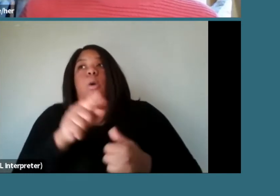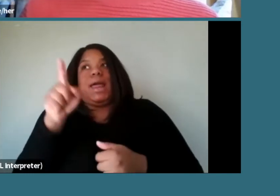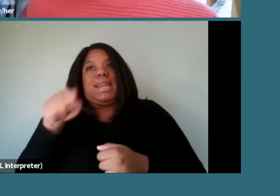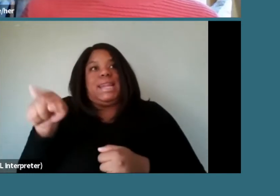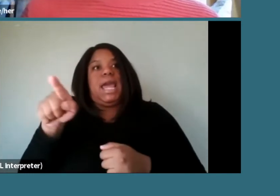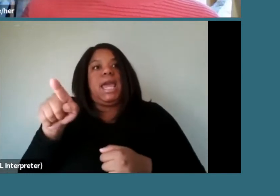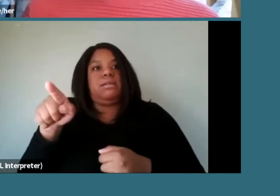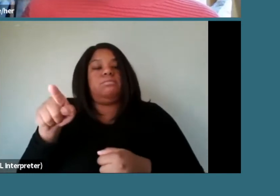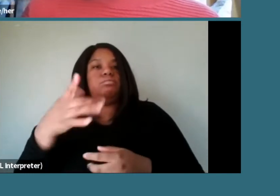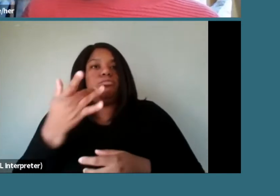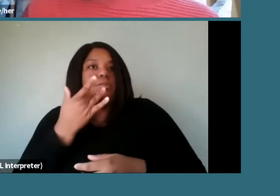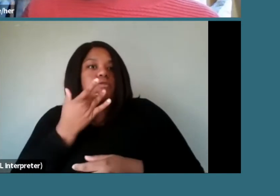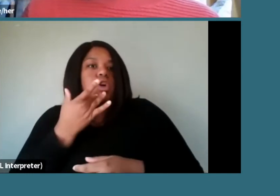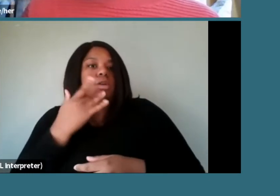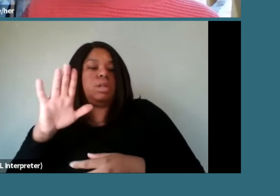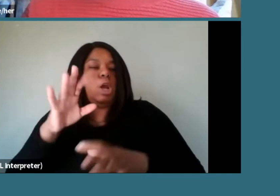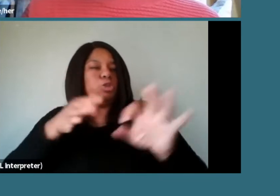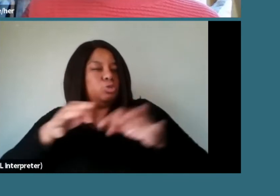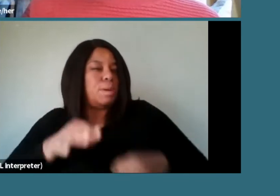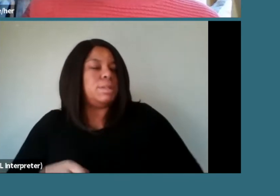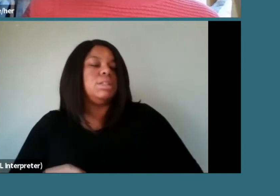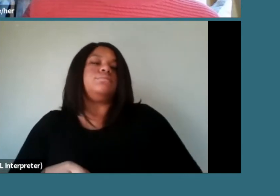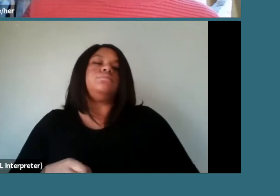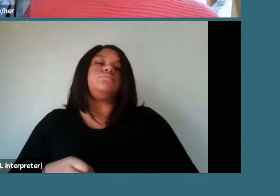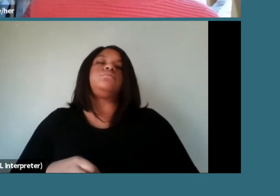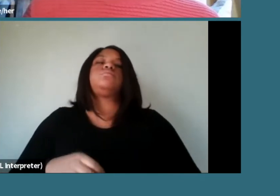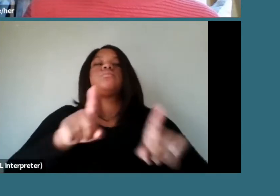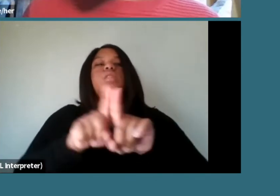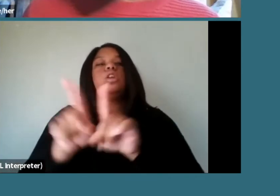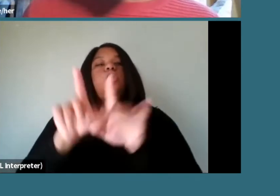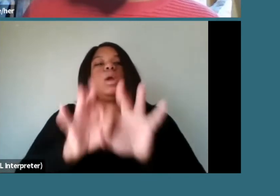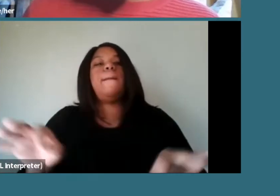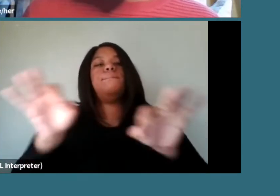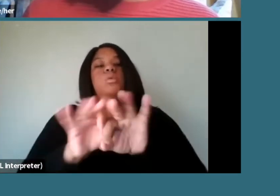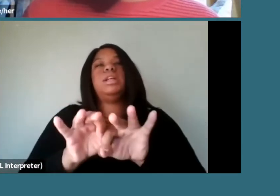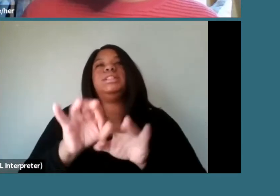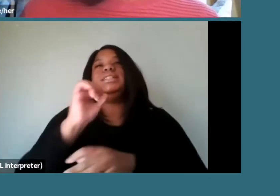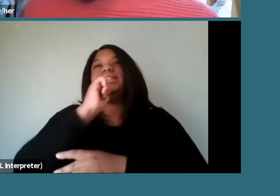And I will also say it's important to not erase a person's identity.